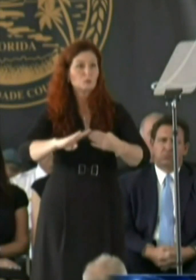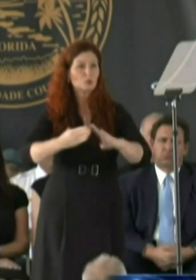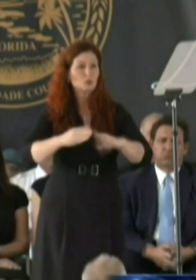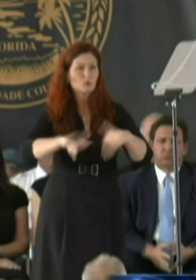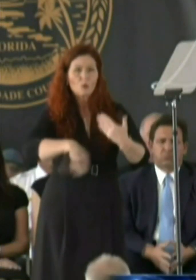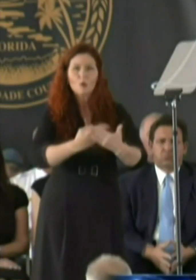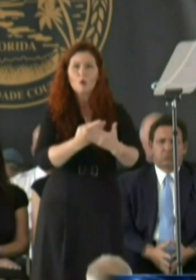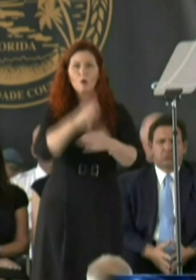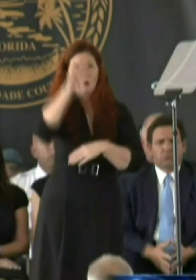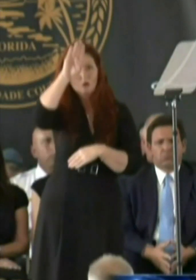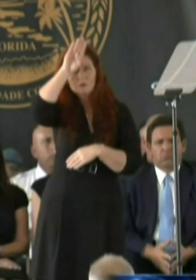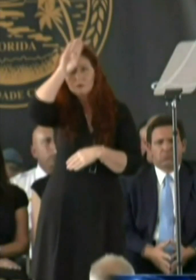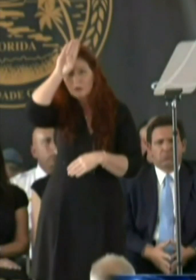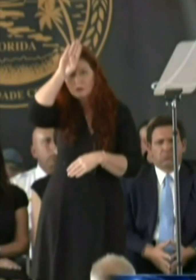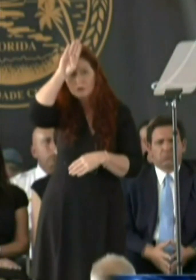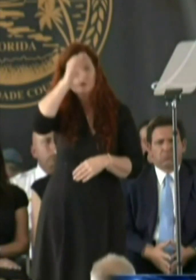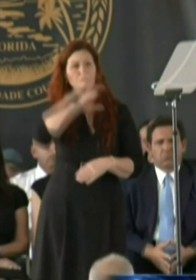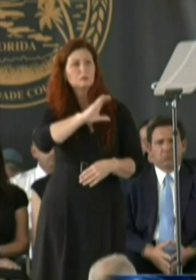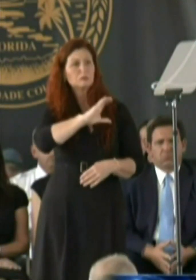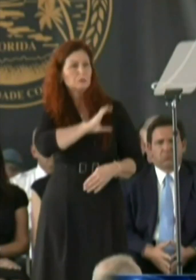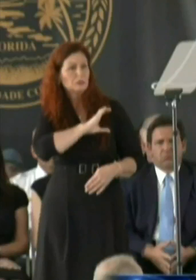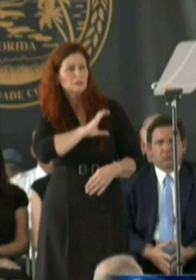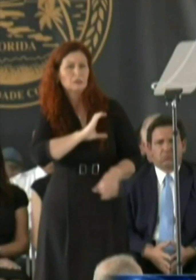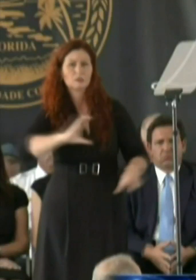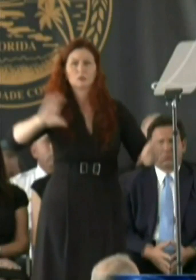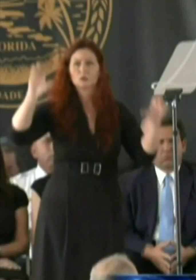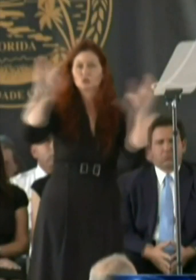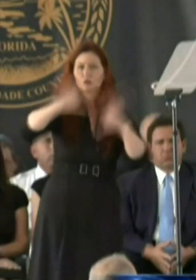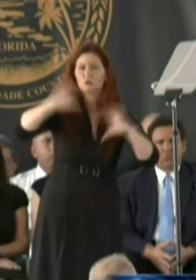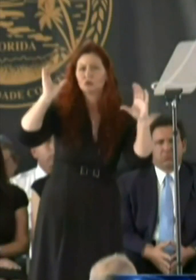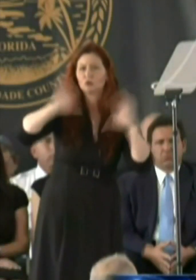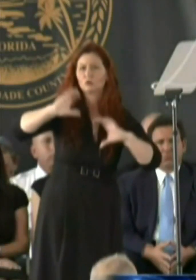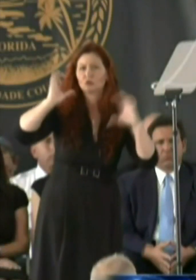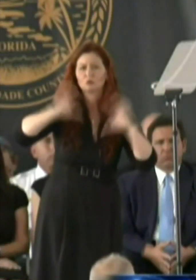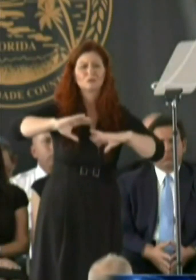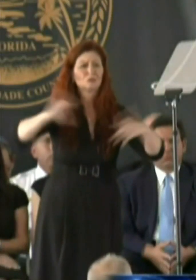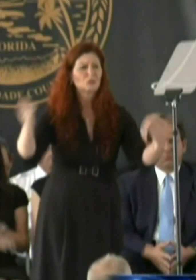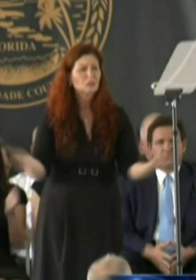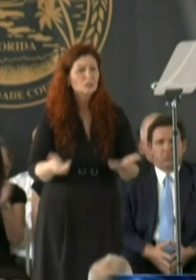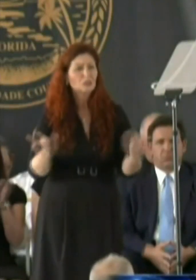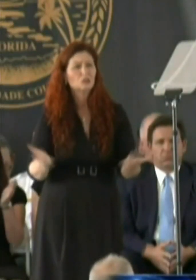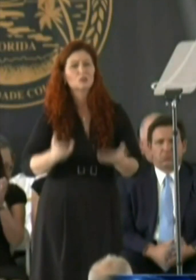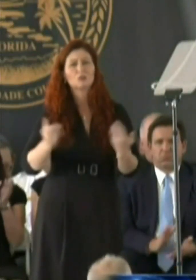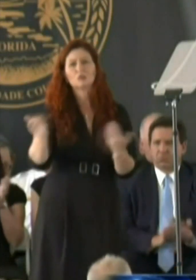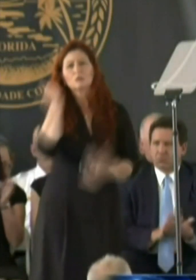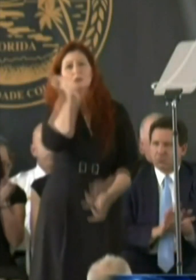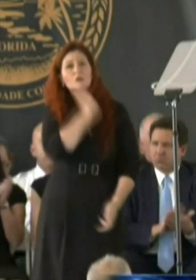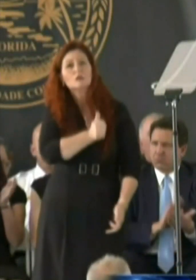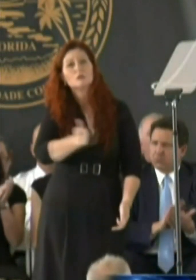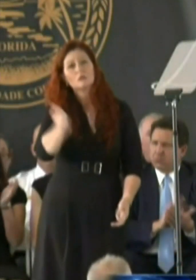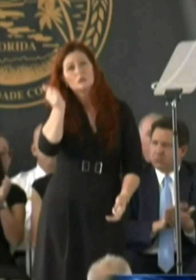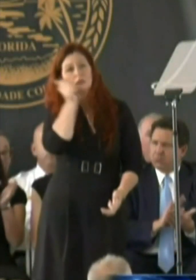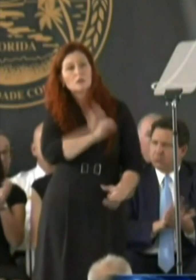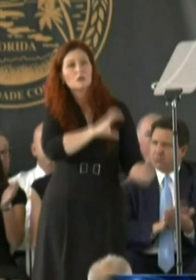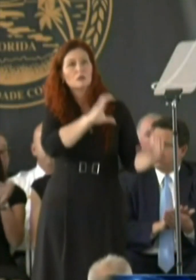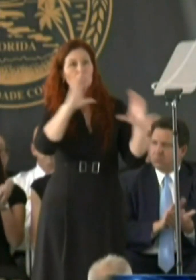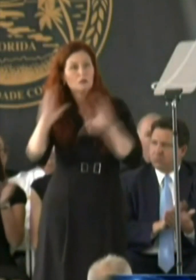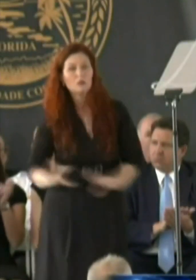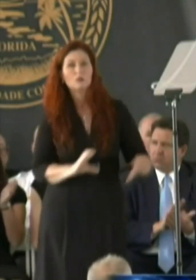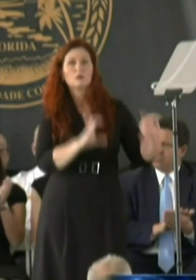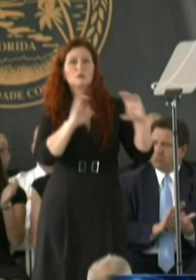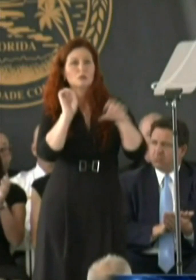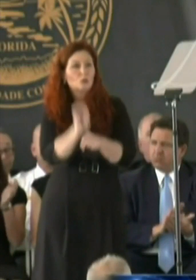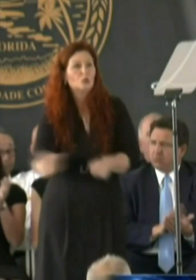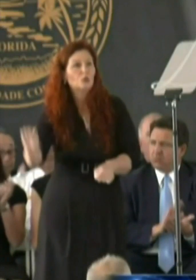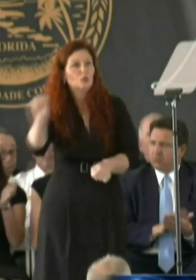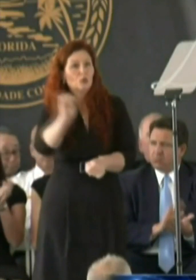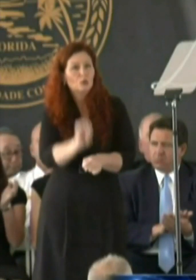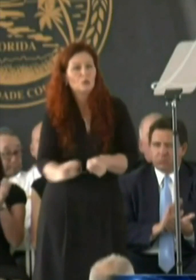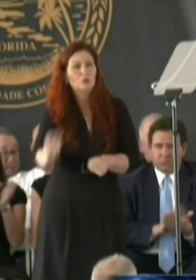COMMUNITY. THE FIREFIGHTERS.